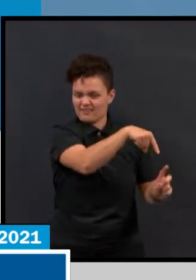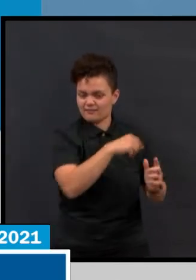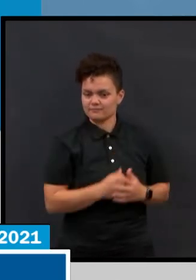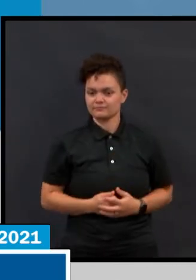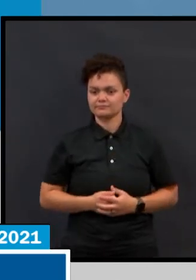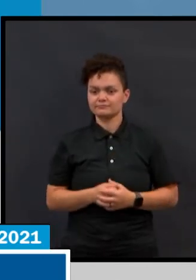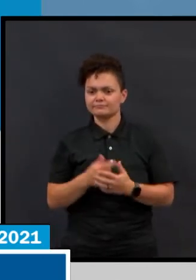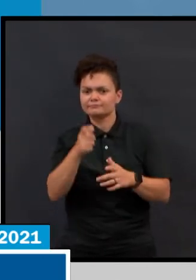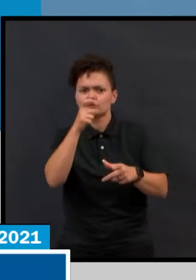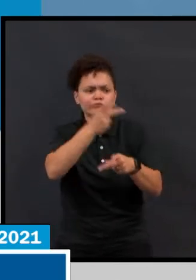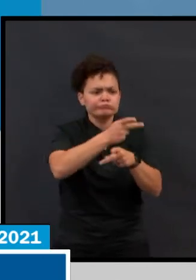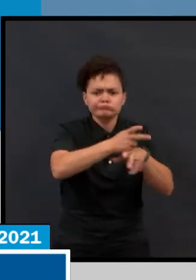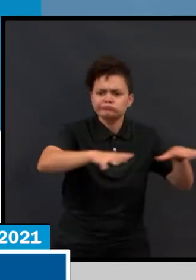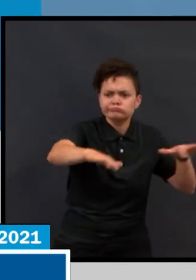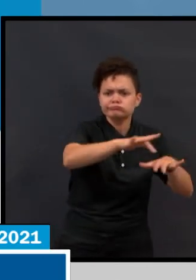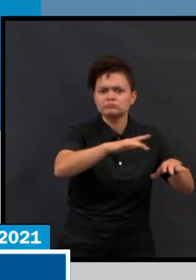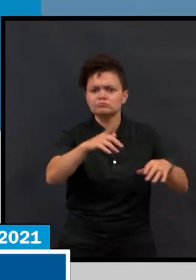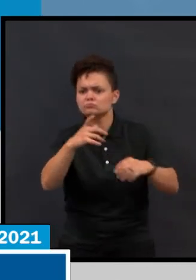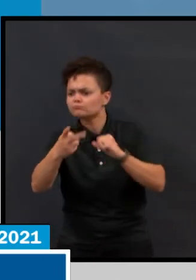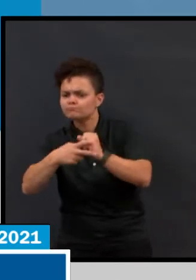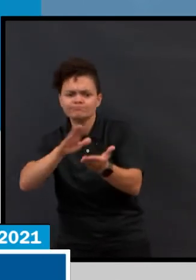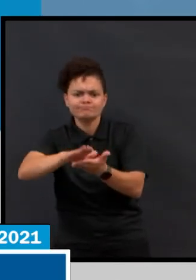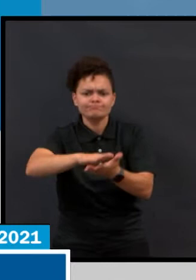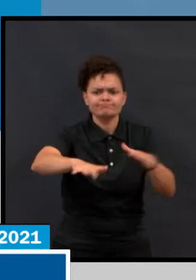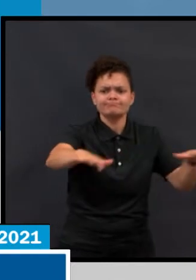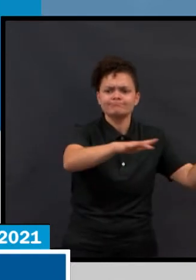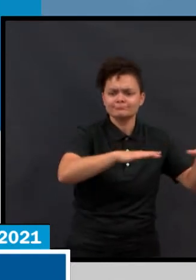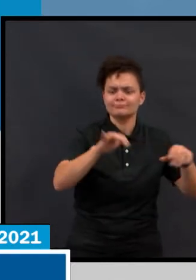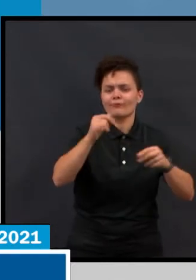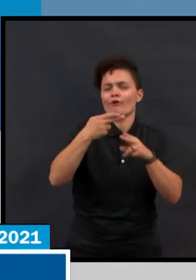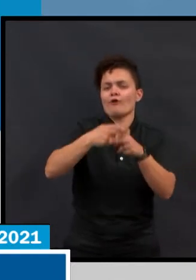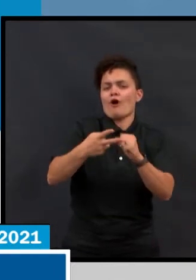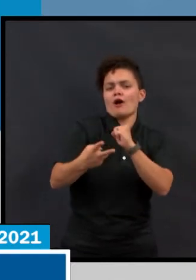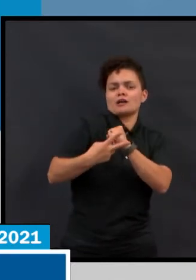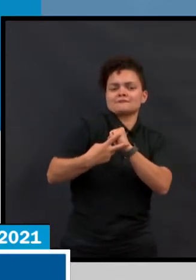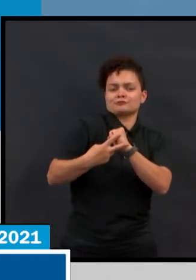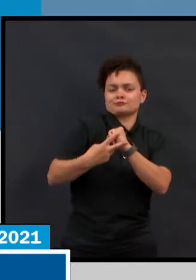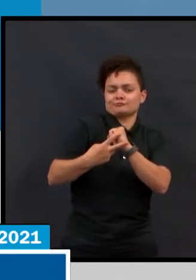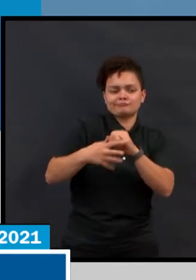known as one of roosevelt's greatest programs ever where they took uh primarily men at the time who